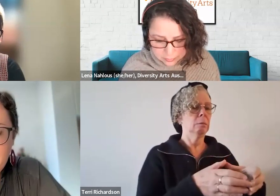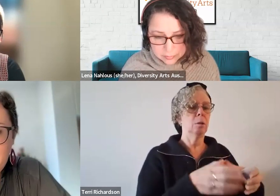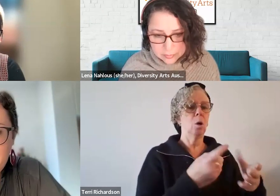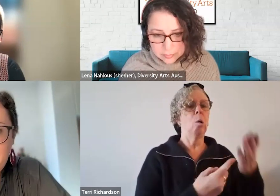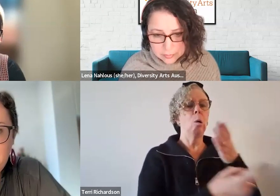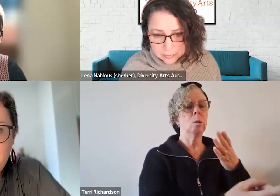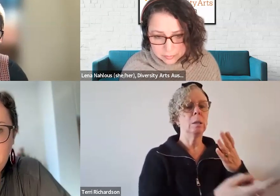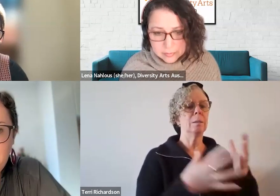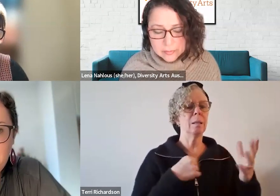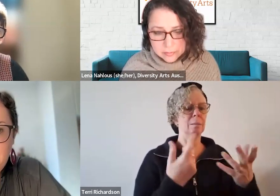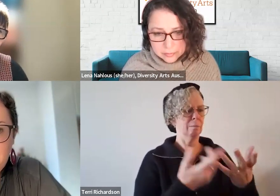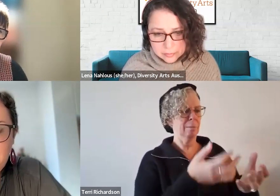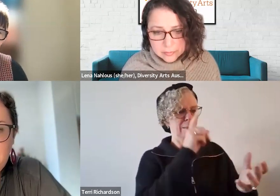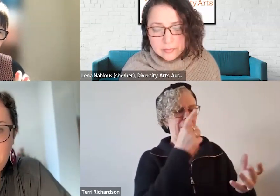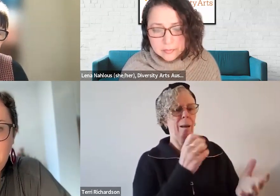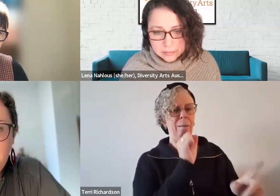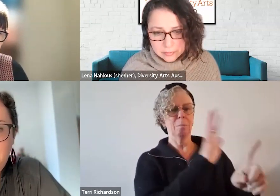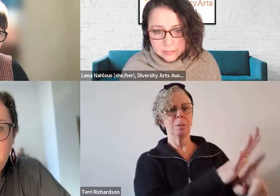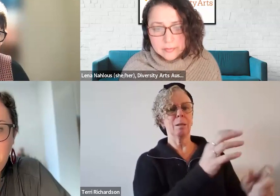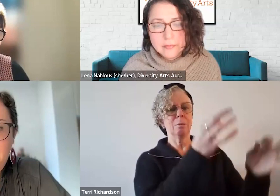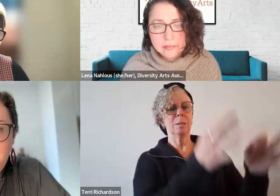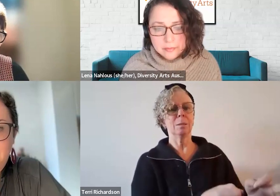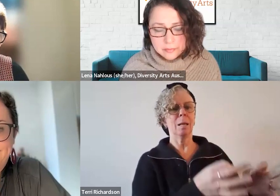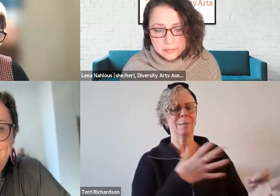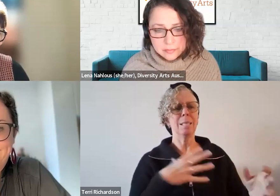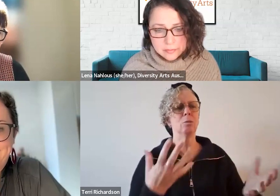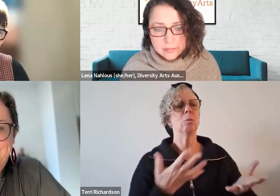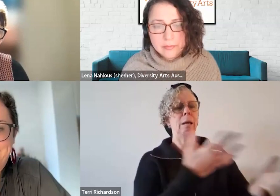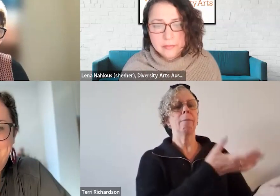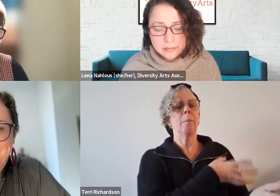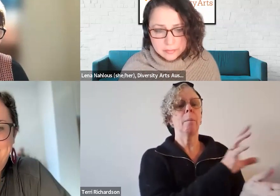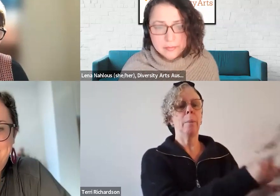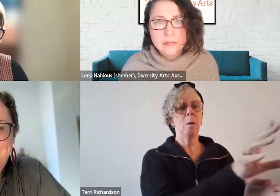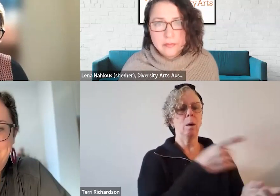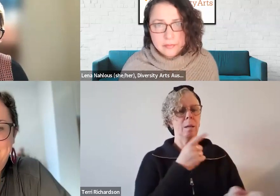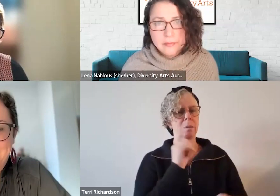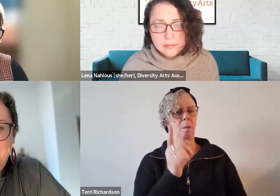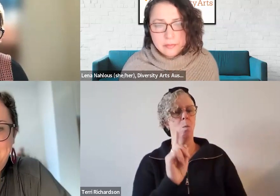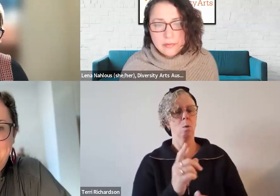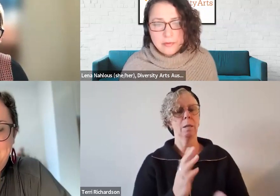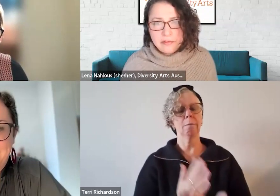ultimate decision making powers would be my only word of warning there.